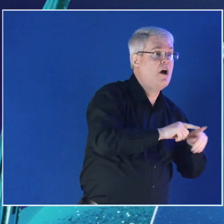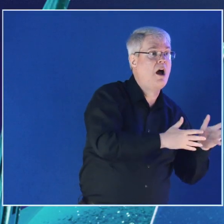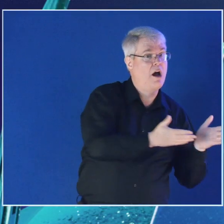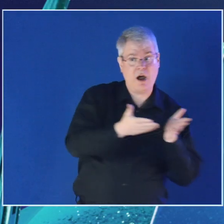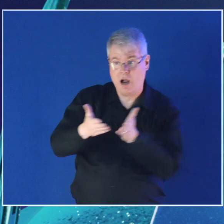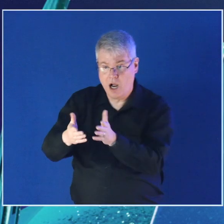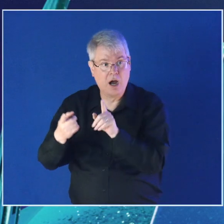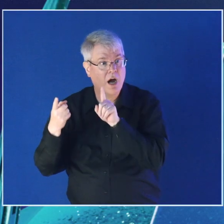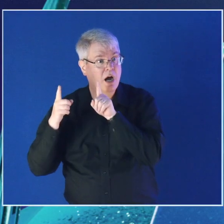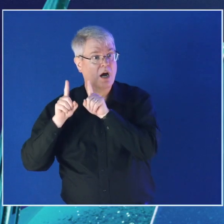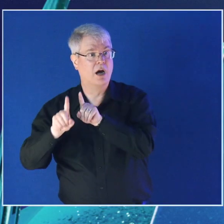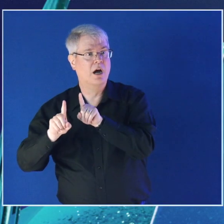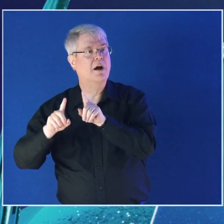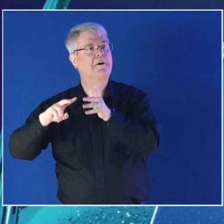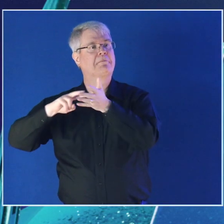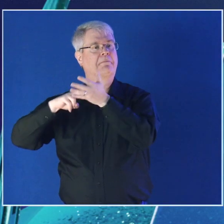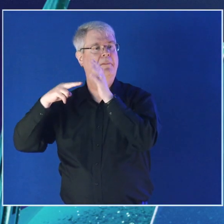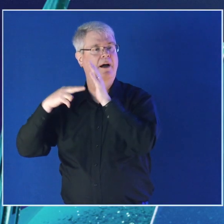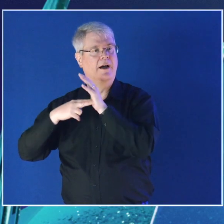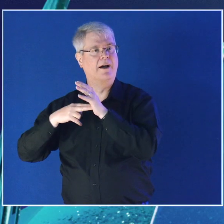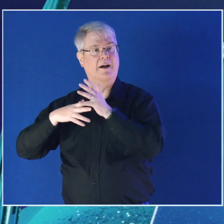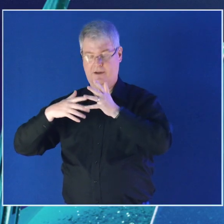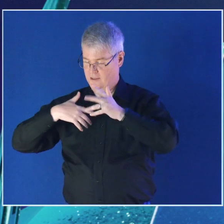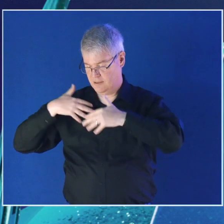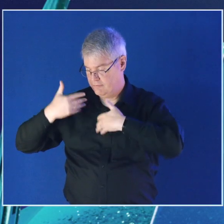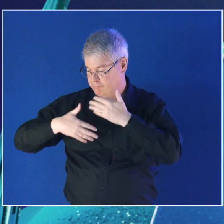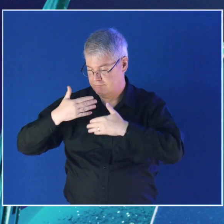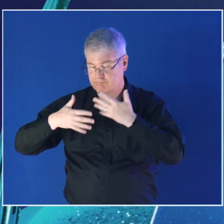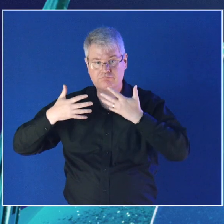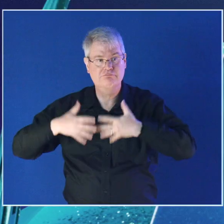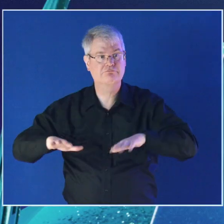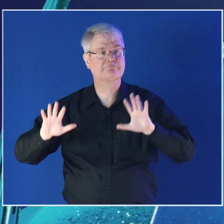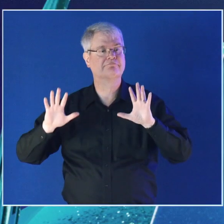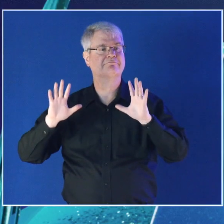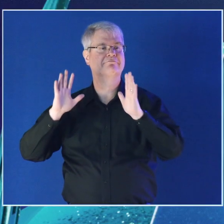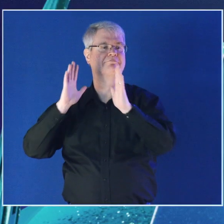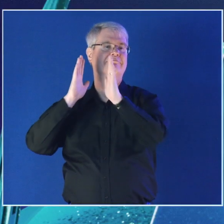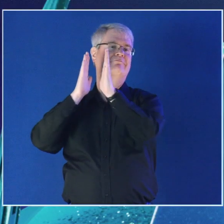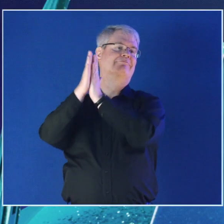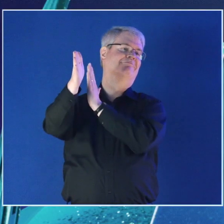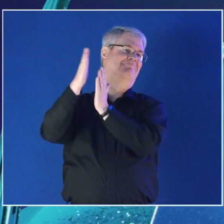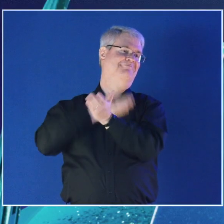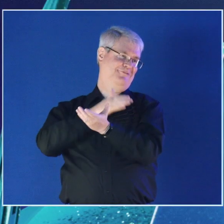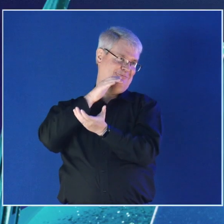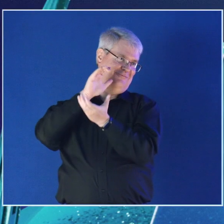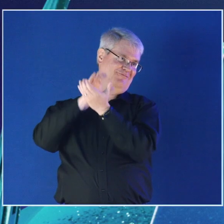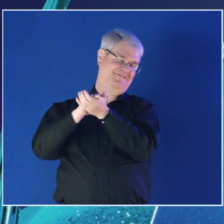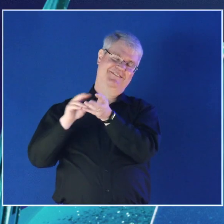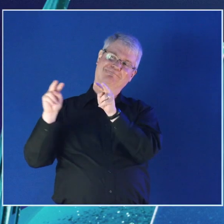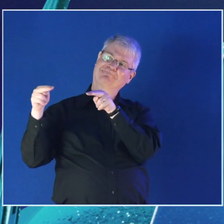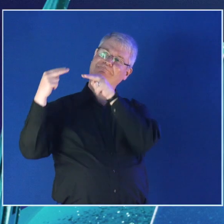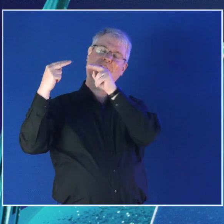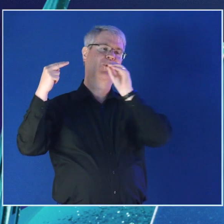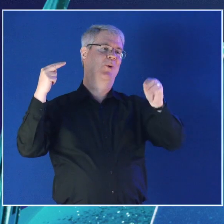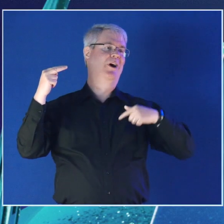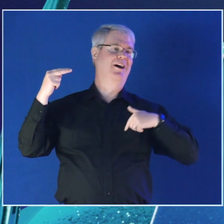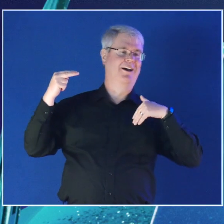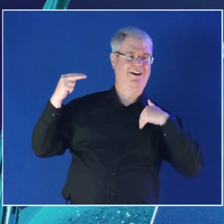and I have the energy and focus to spend time with my wife and enjoy my life outside of work,